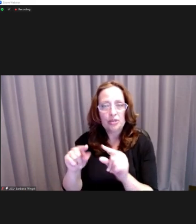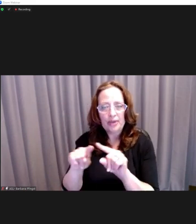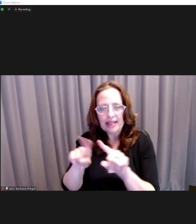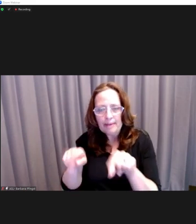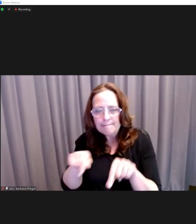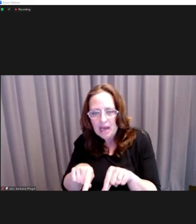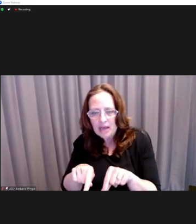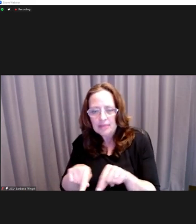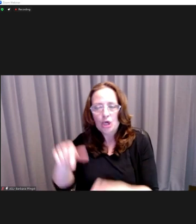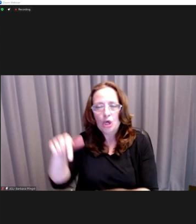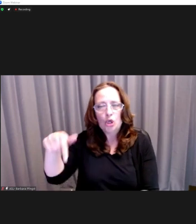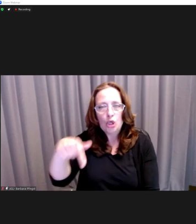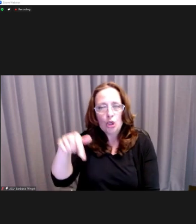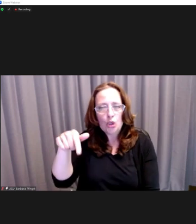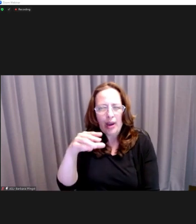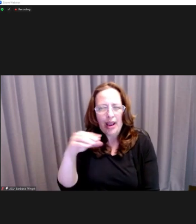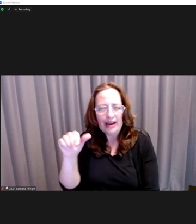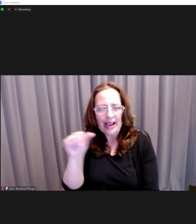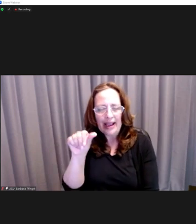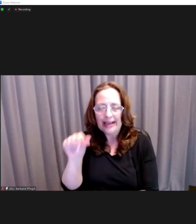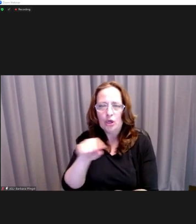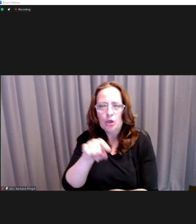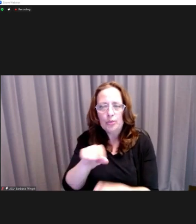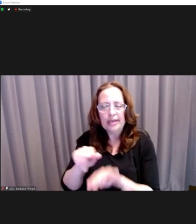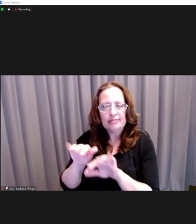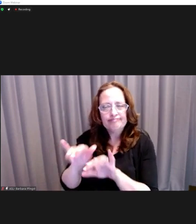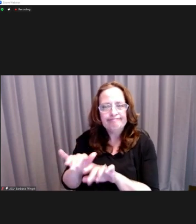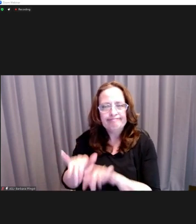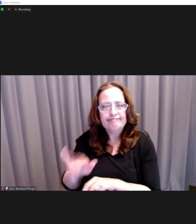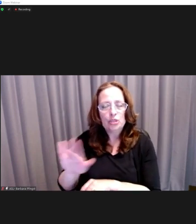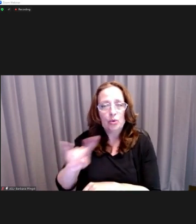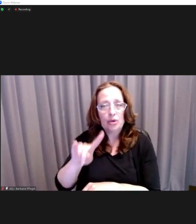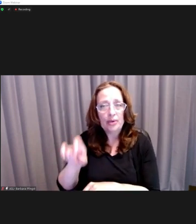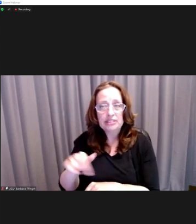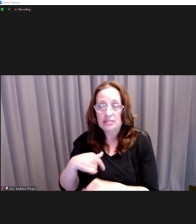the end of the presentation to answer those questions.